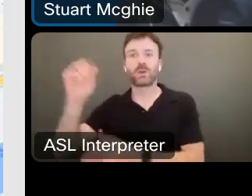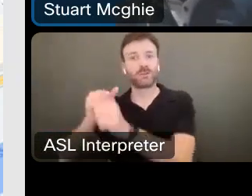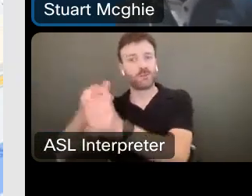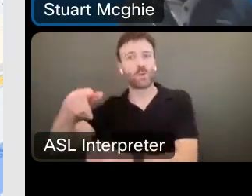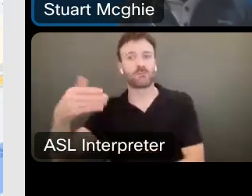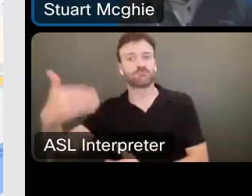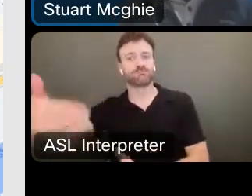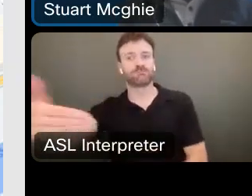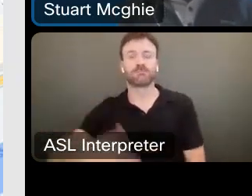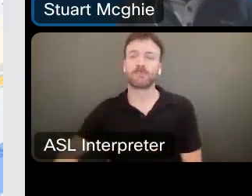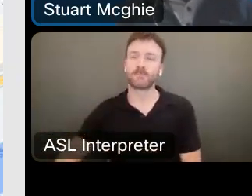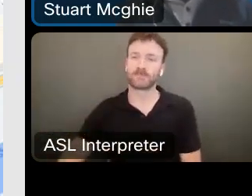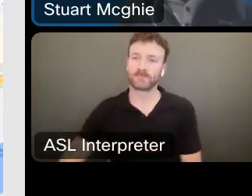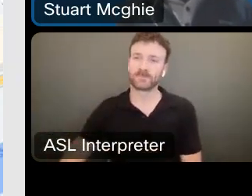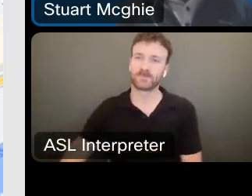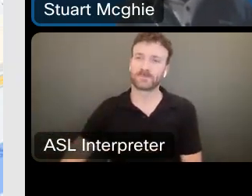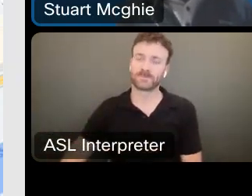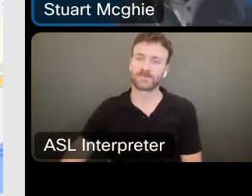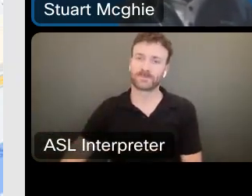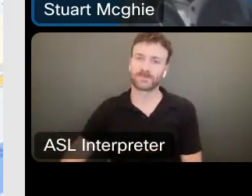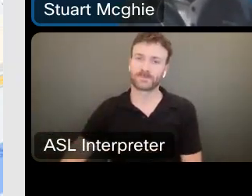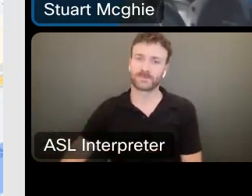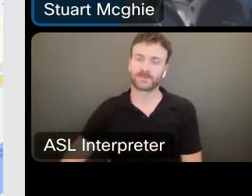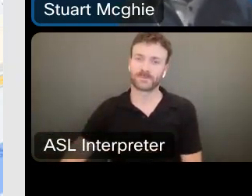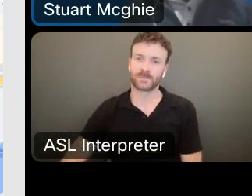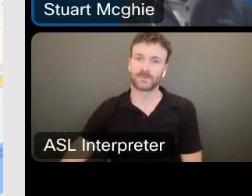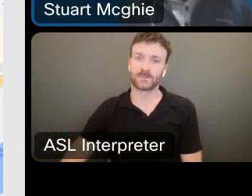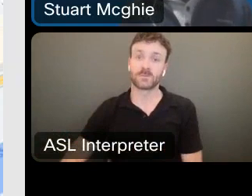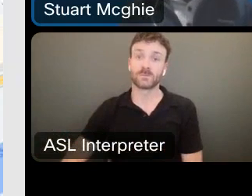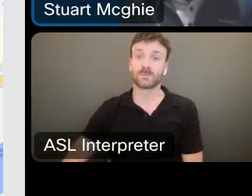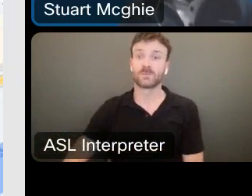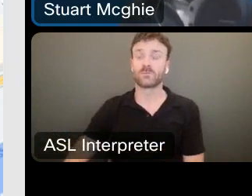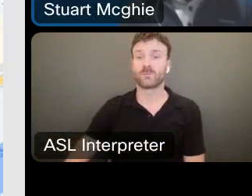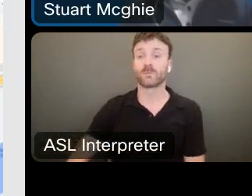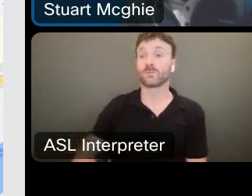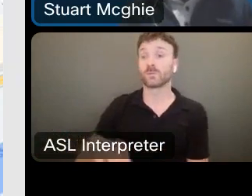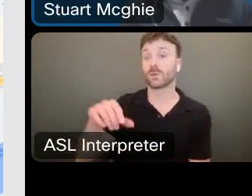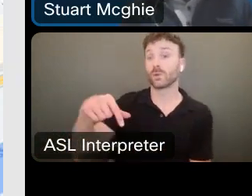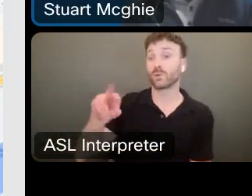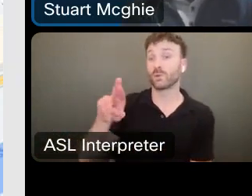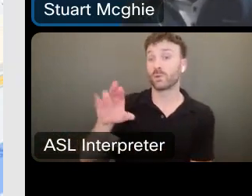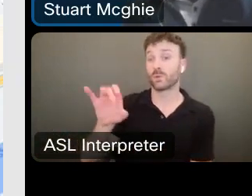So with more explanation on this, those QR codes, when you're utilizing sidewalk and